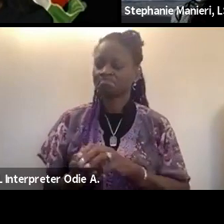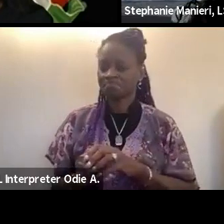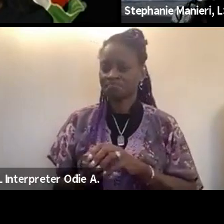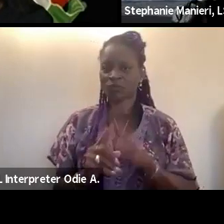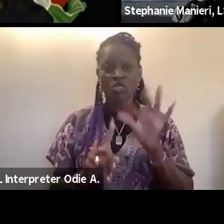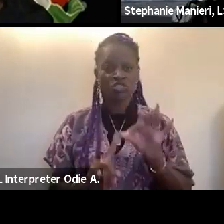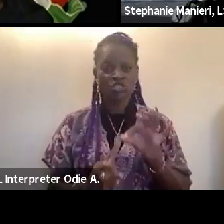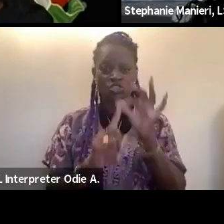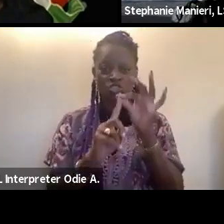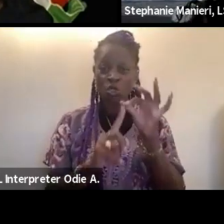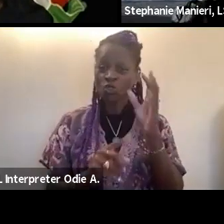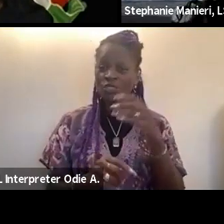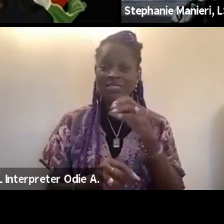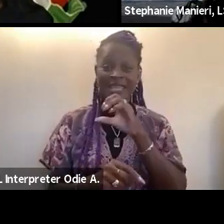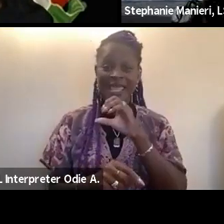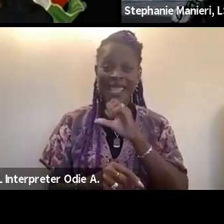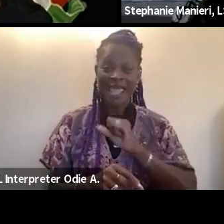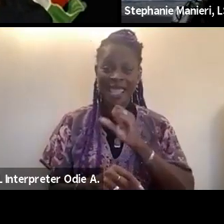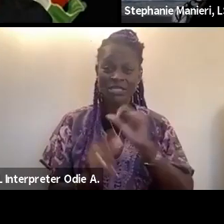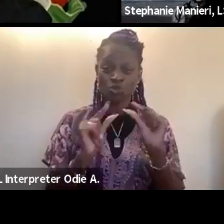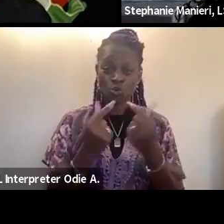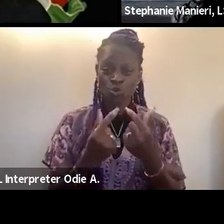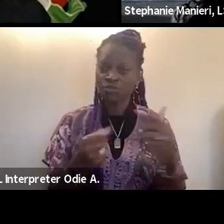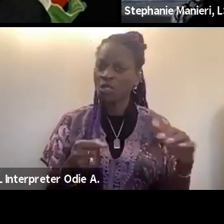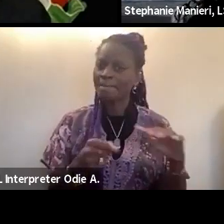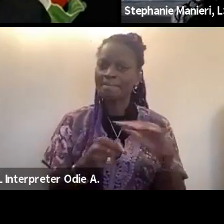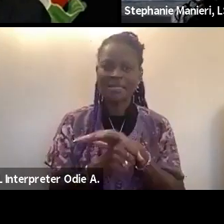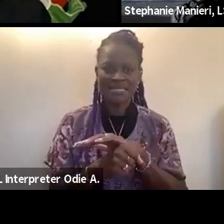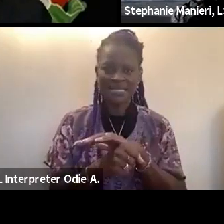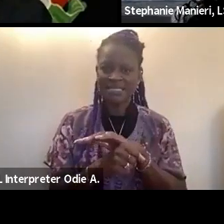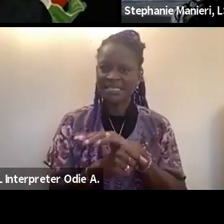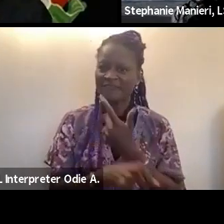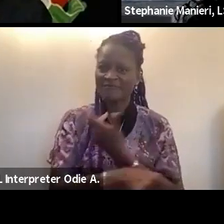completely vaccinated residents 70 and older, which last year